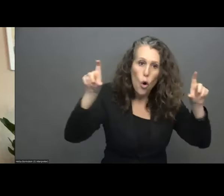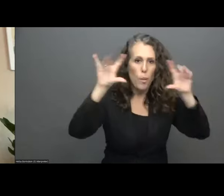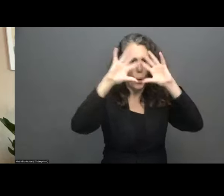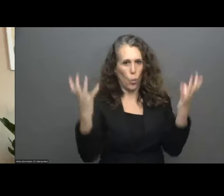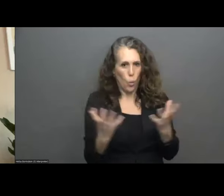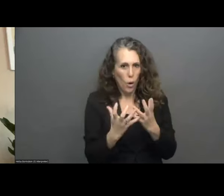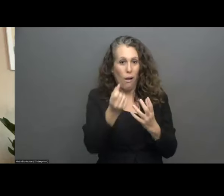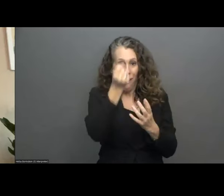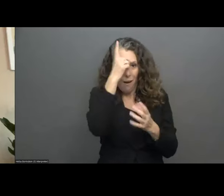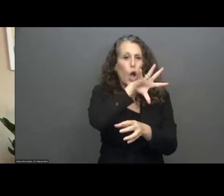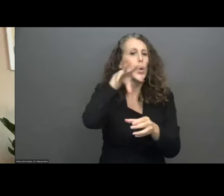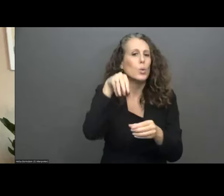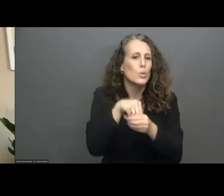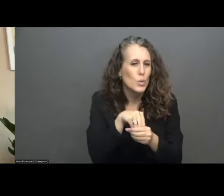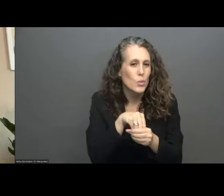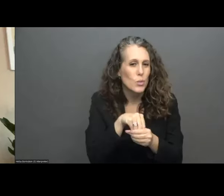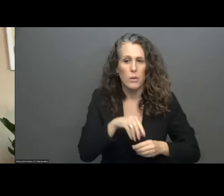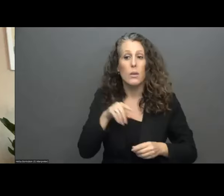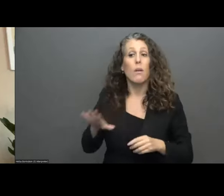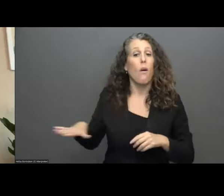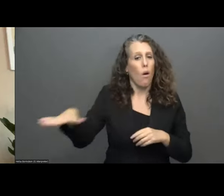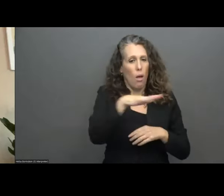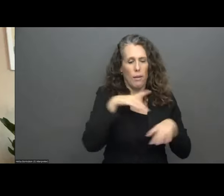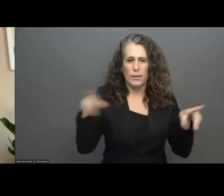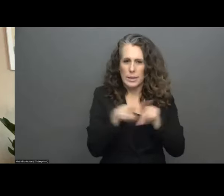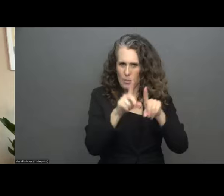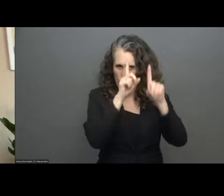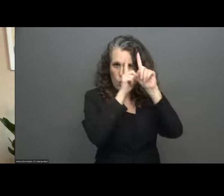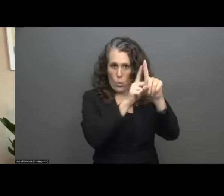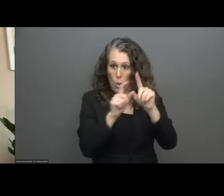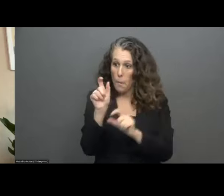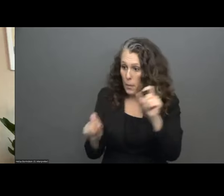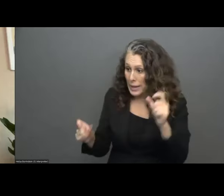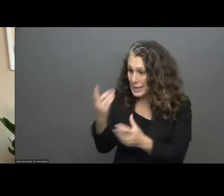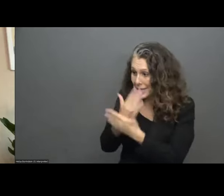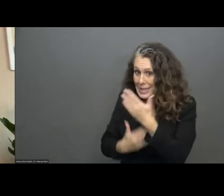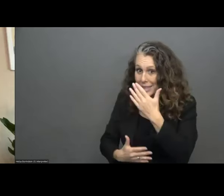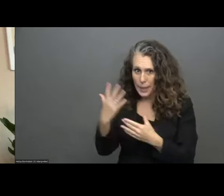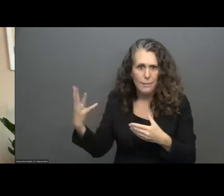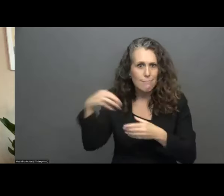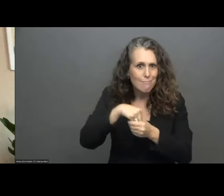moderate soon as you see laser in Japan so not so bad for the Mumbai sushi.